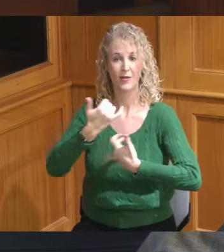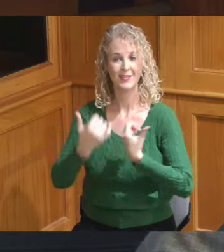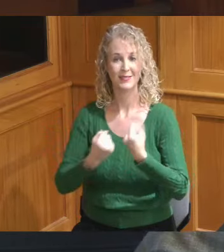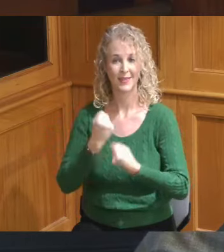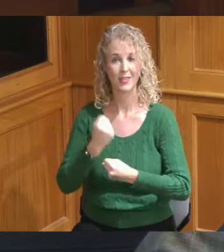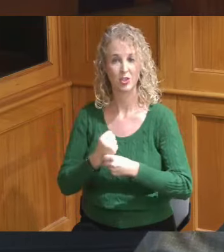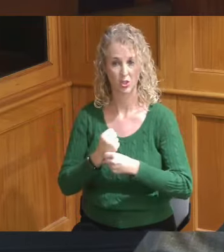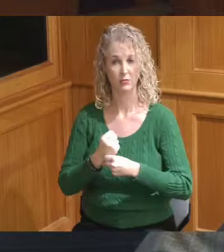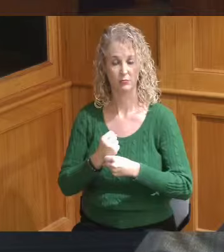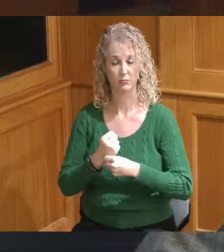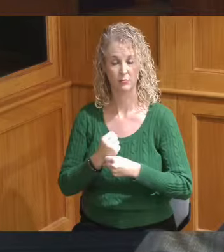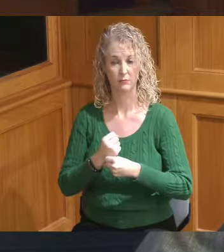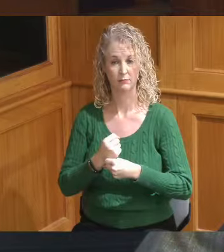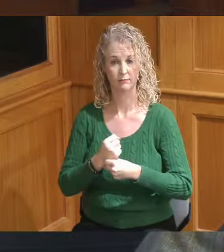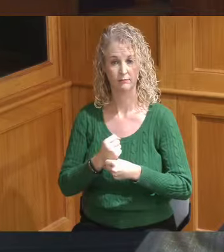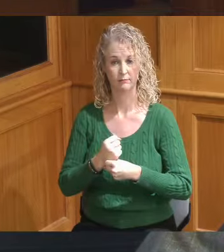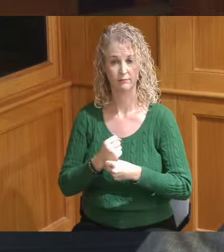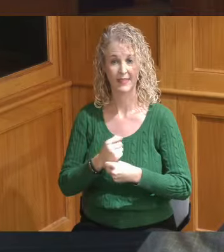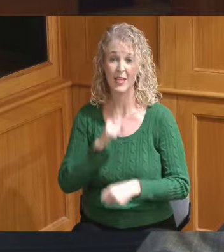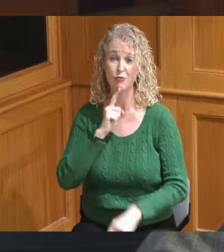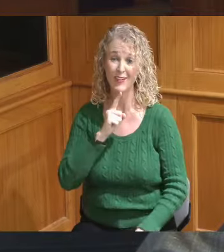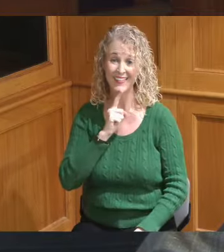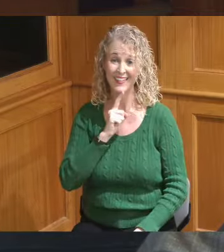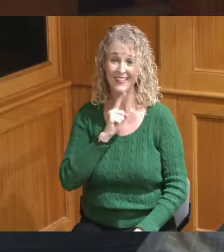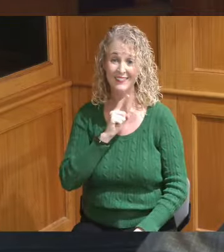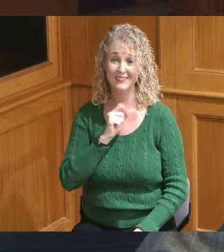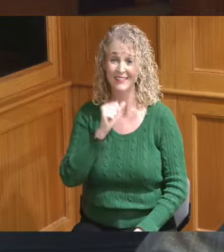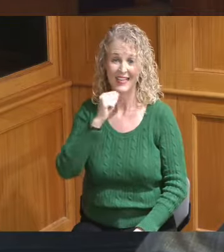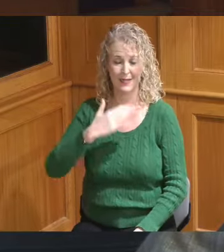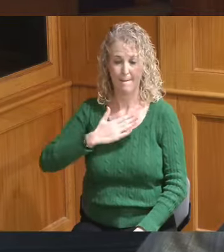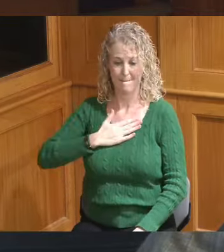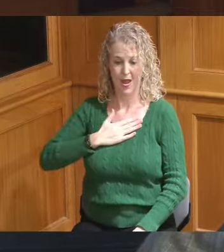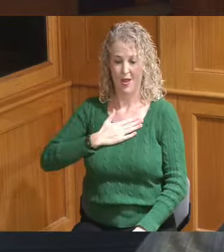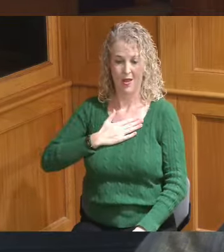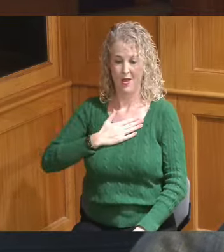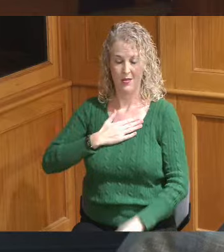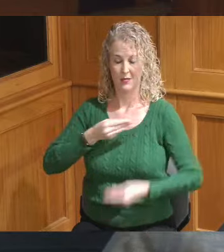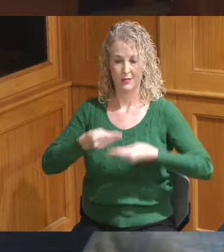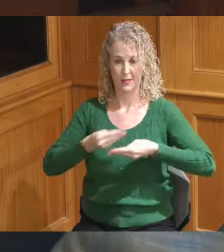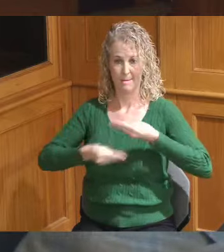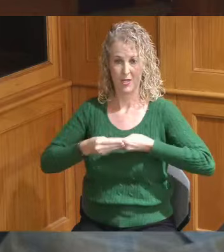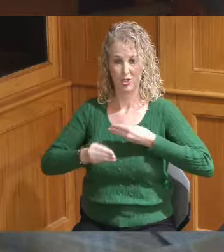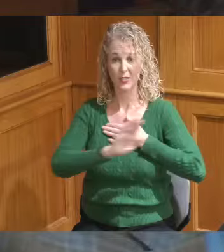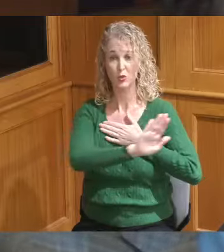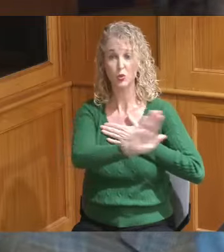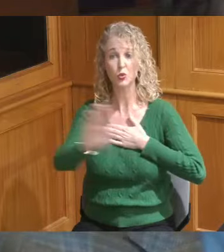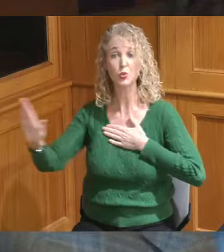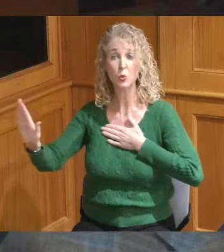for me has to be the people's budget. It's not my personal budget. It's the people's budget. And